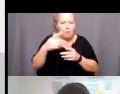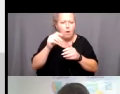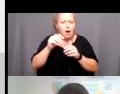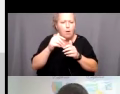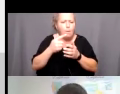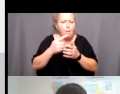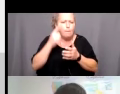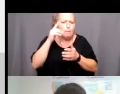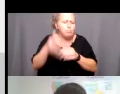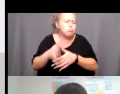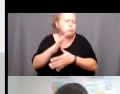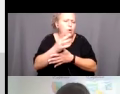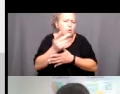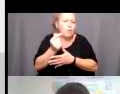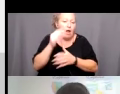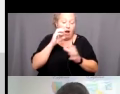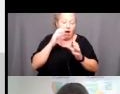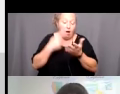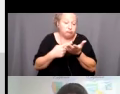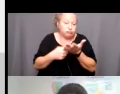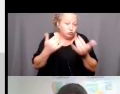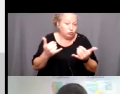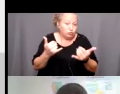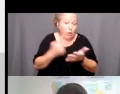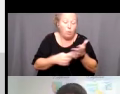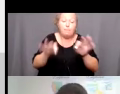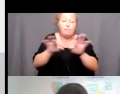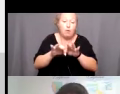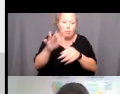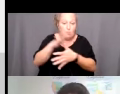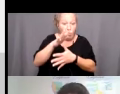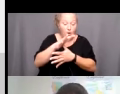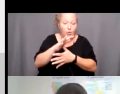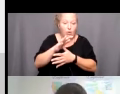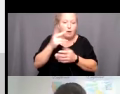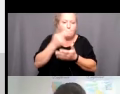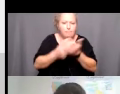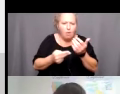So for the conversation today very relevant that one of our priorities is bolstering public health and safety